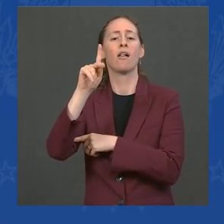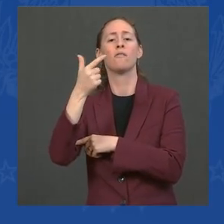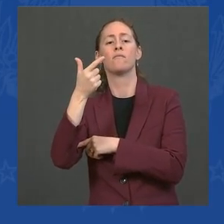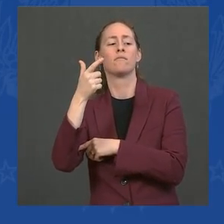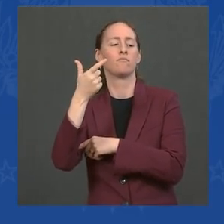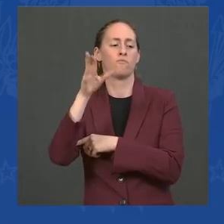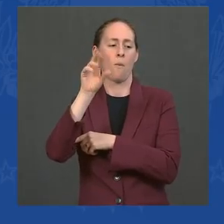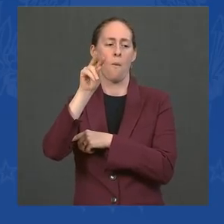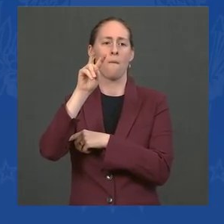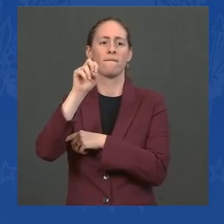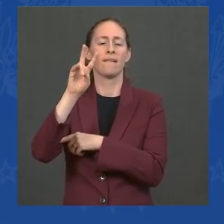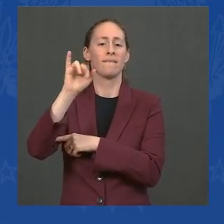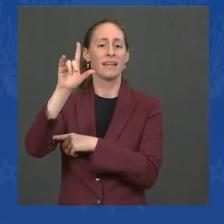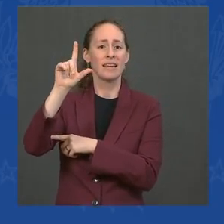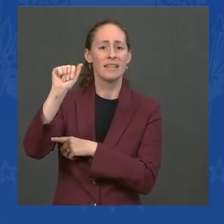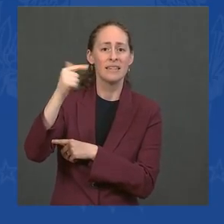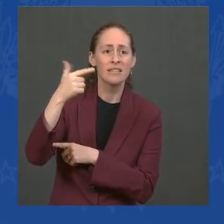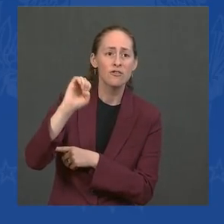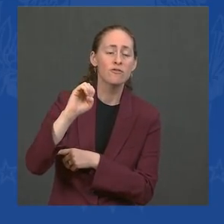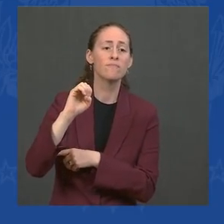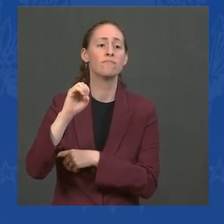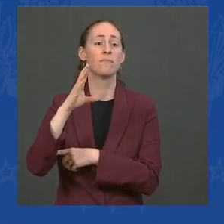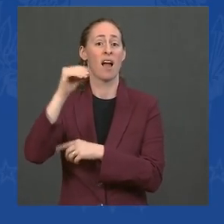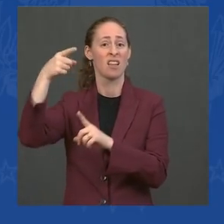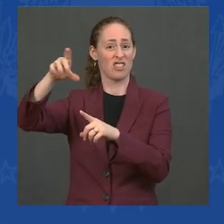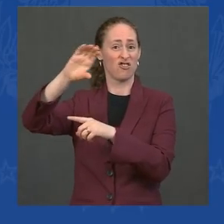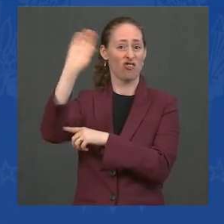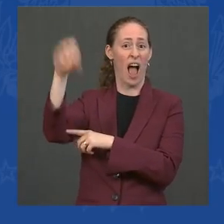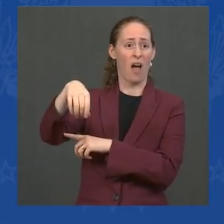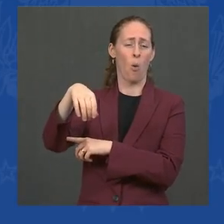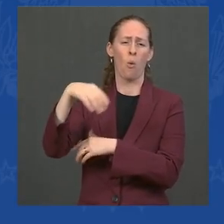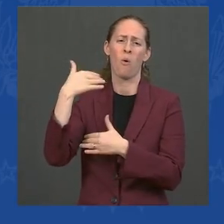it is an honor of a lifetime to welcome President Joe Biden.